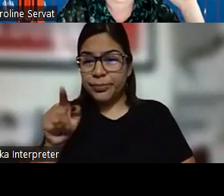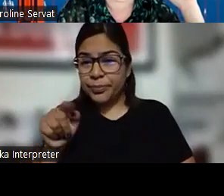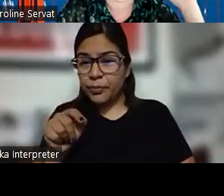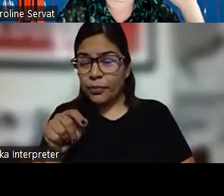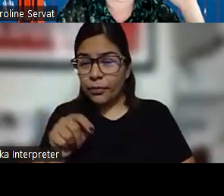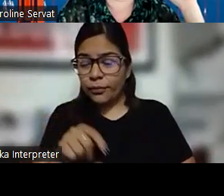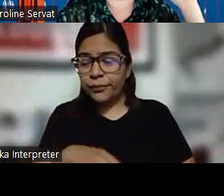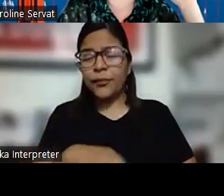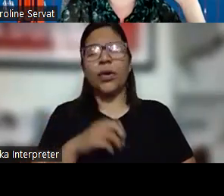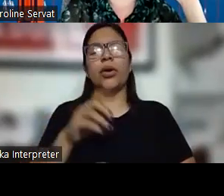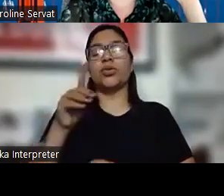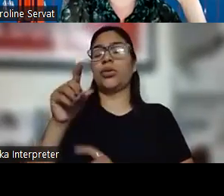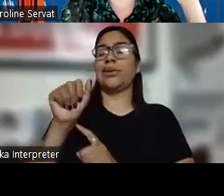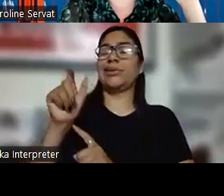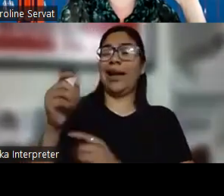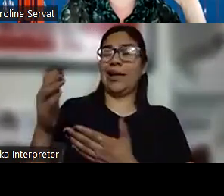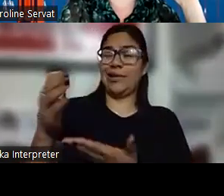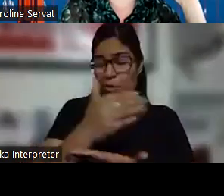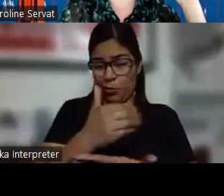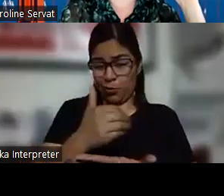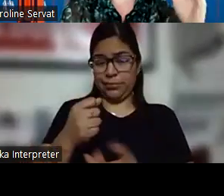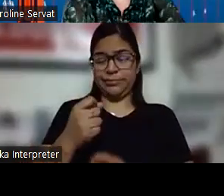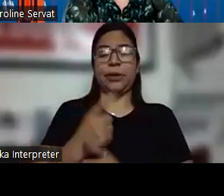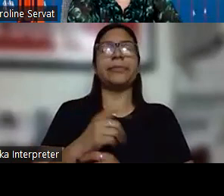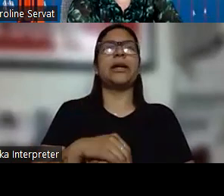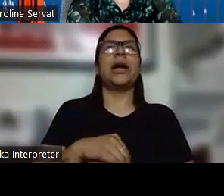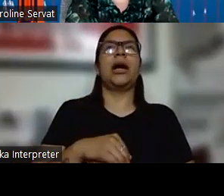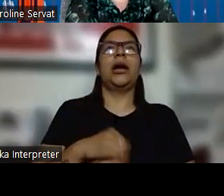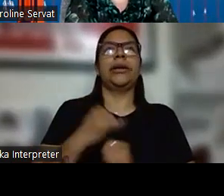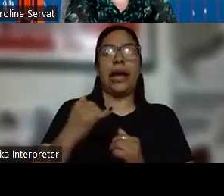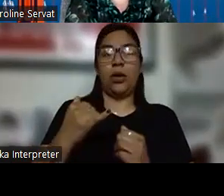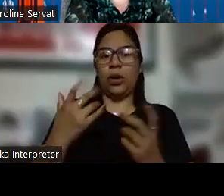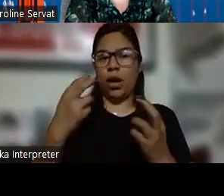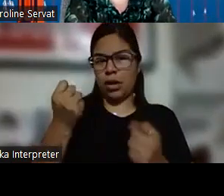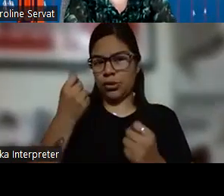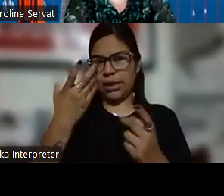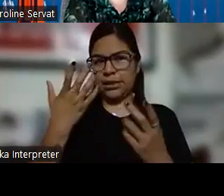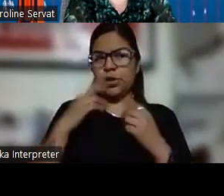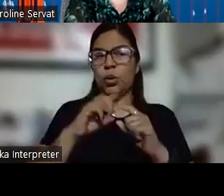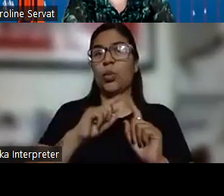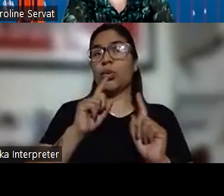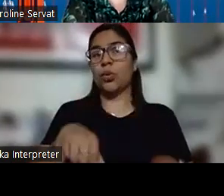uh data Gathering uh regarding uh outcomes um are you thinking about just how many people got their